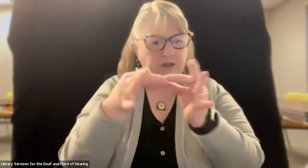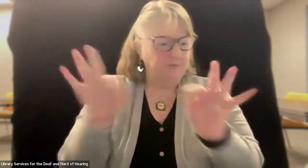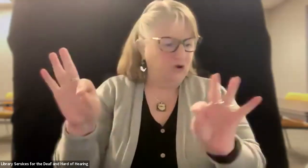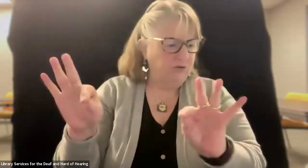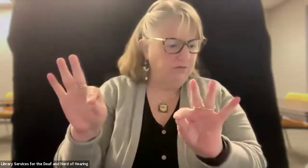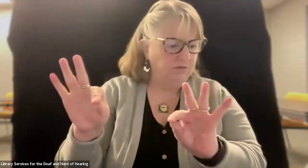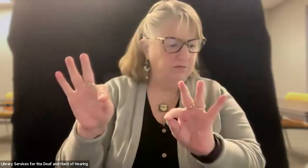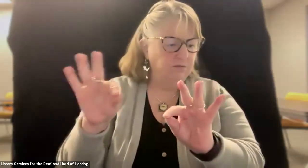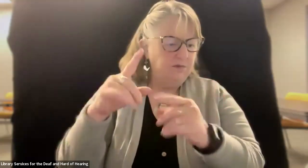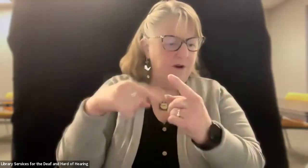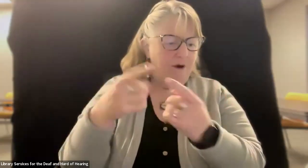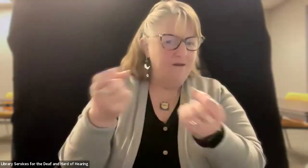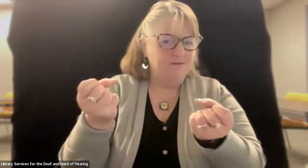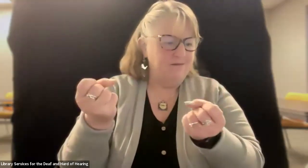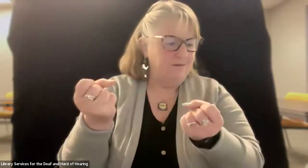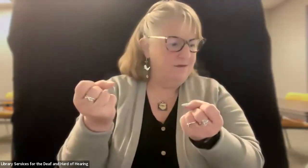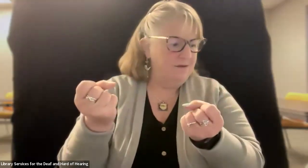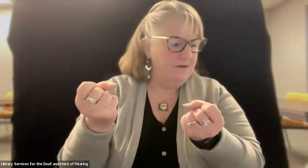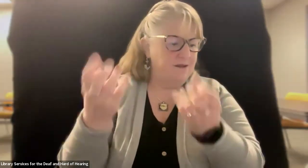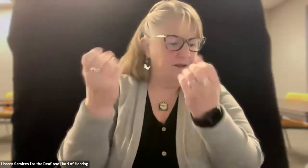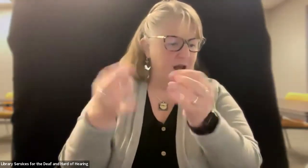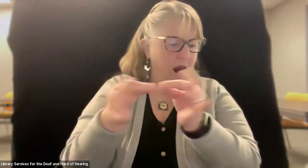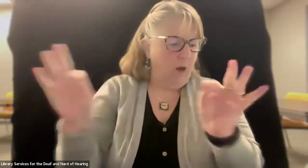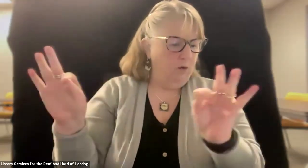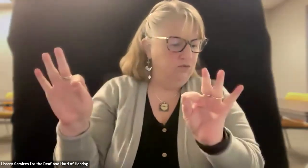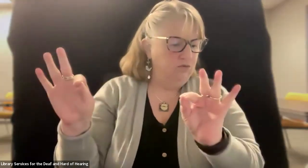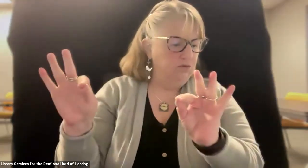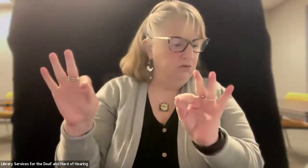what are some common misconceptions about sign language?